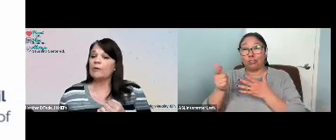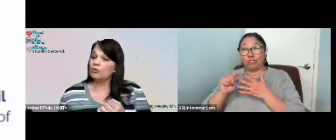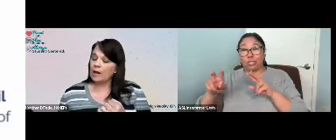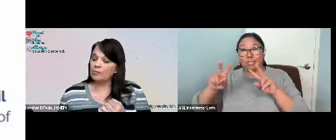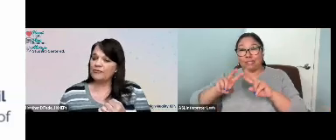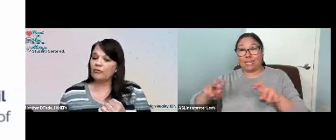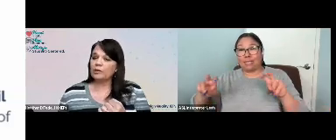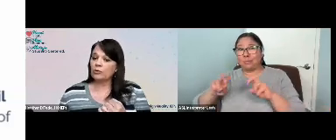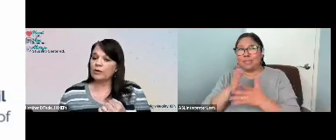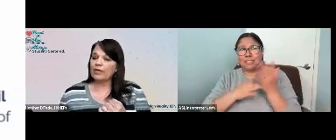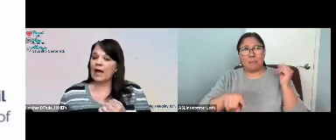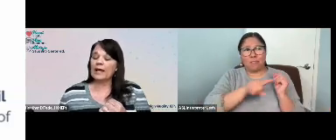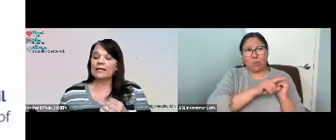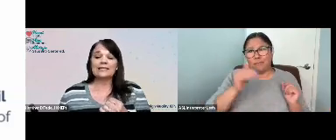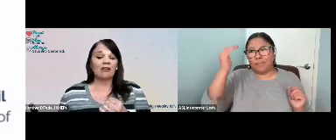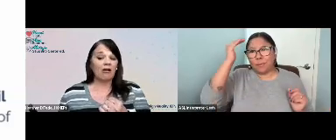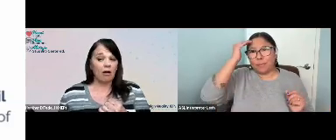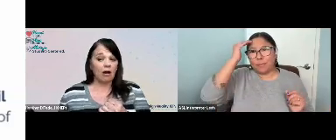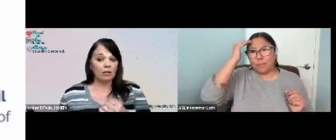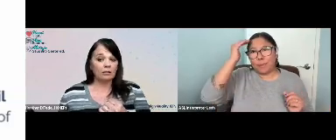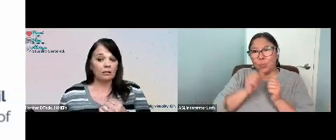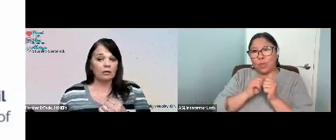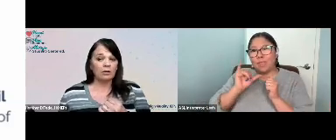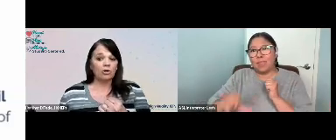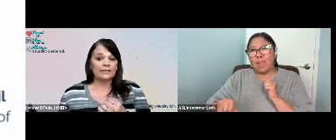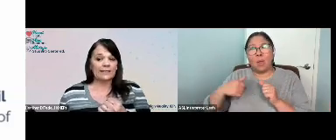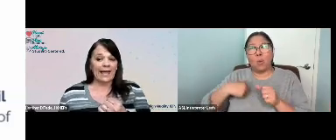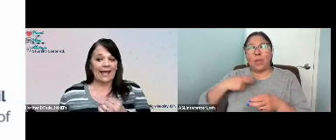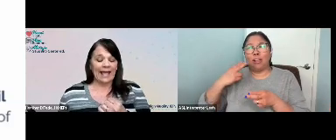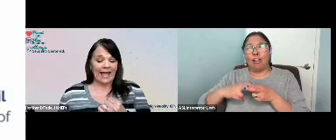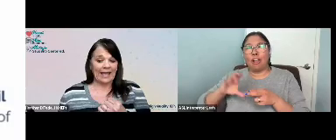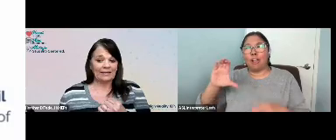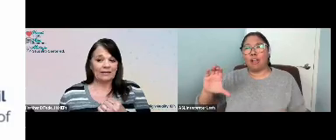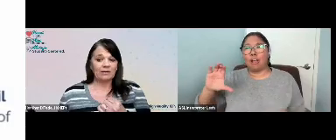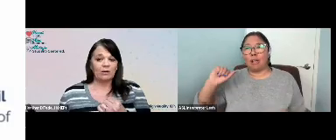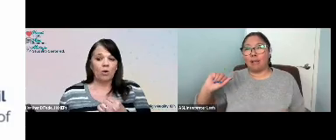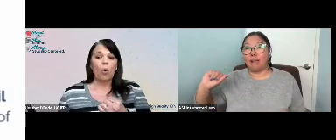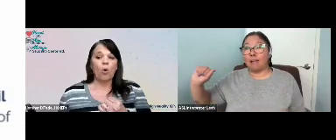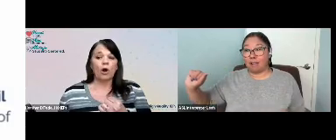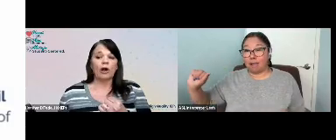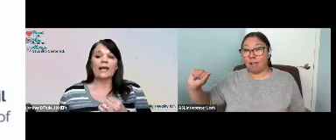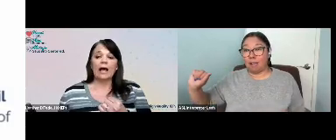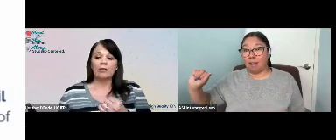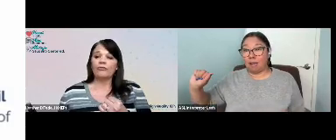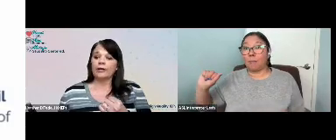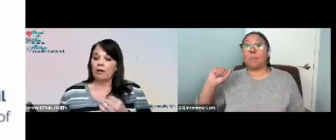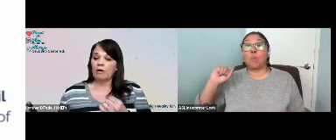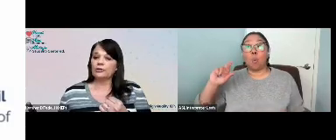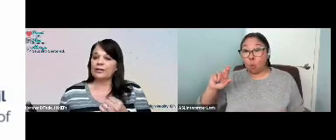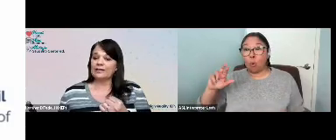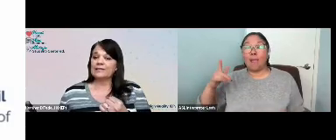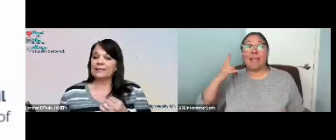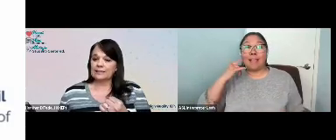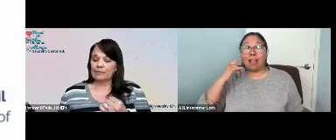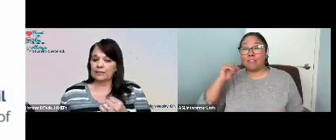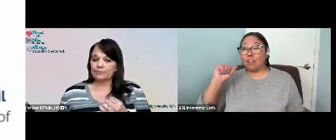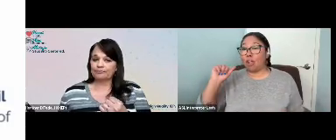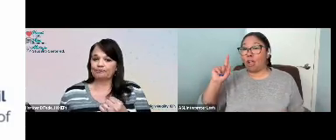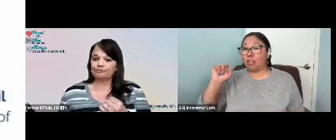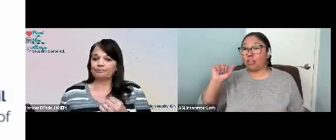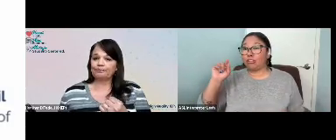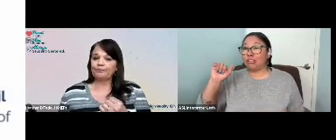And some of you might be familiar with that as the CAA or California alternate assessment.